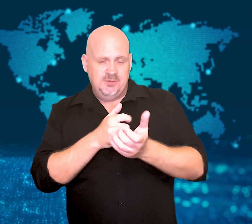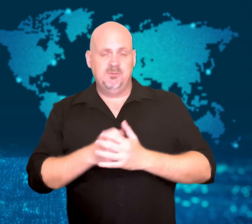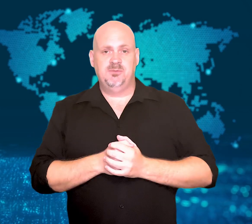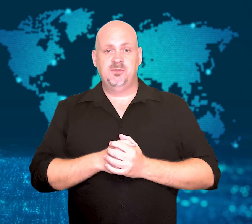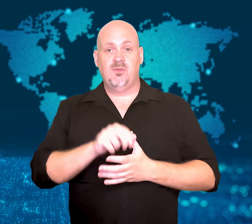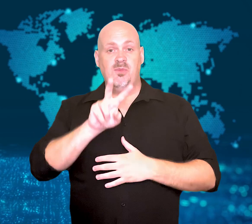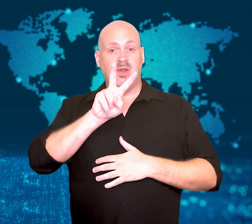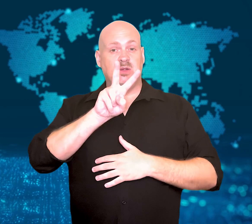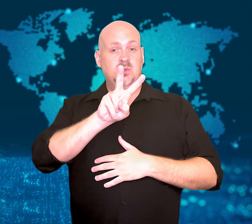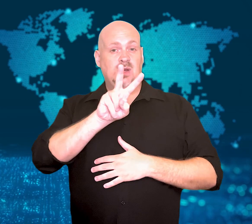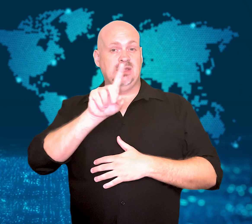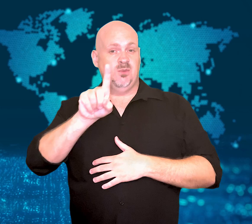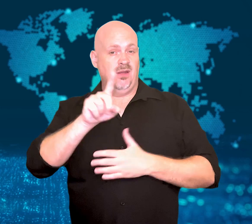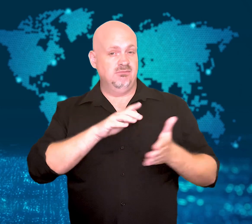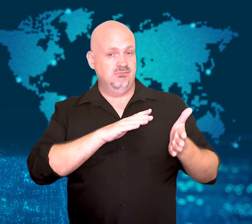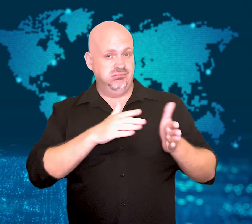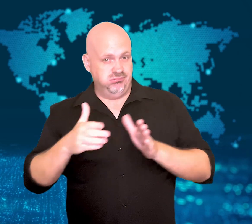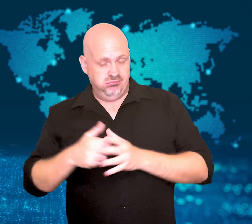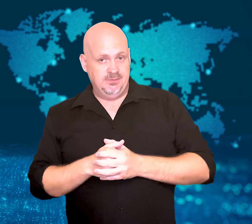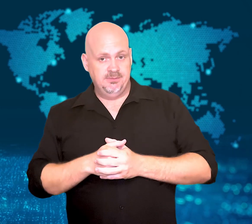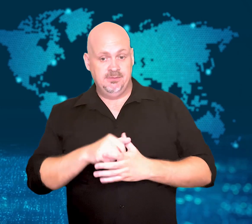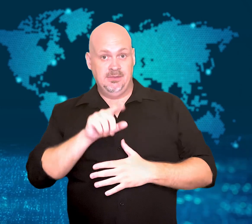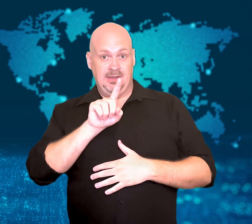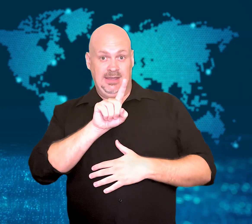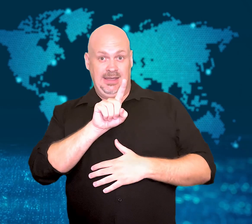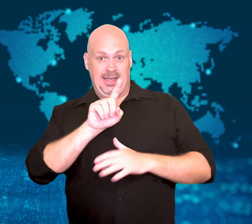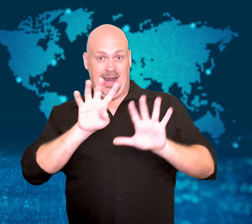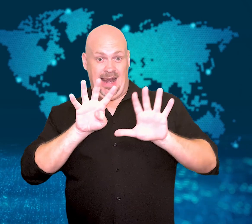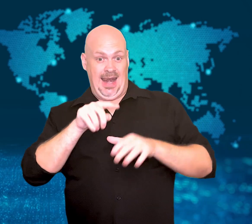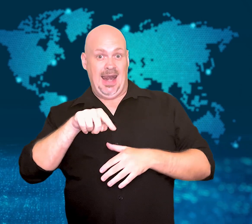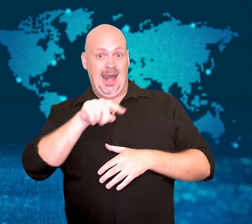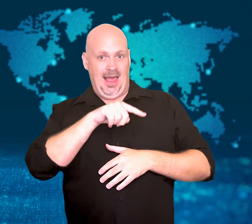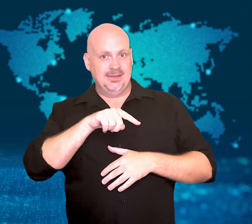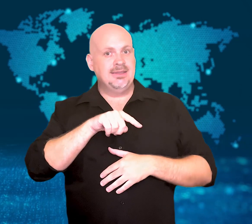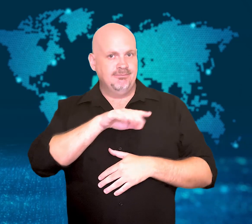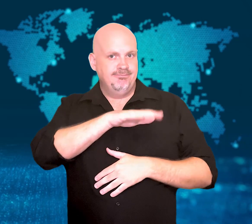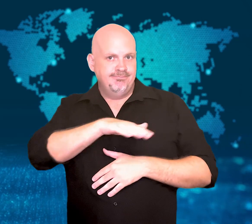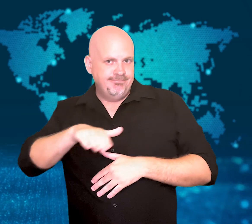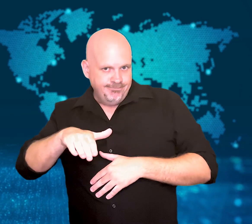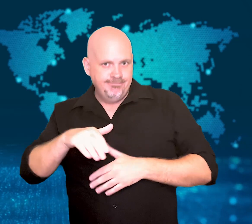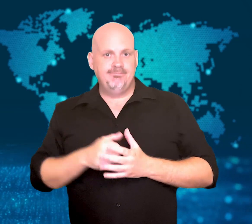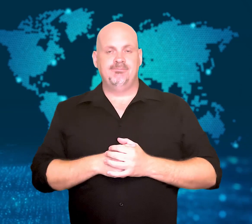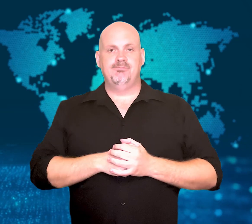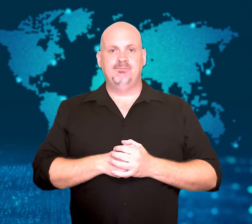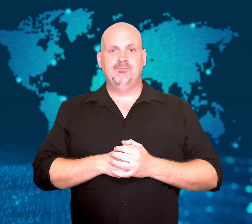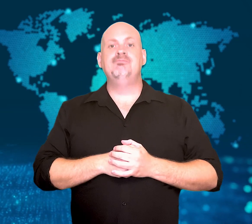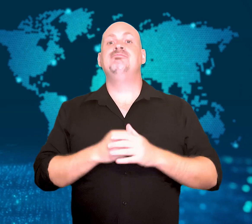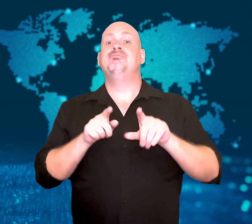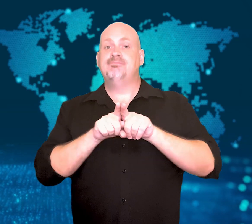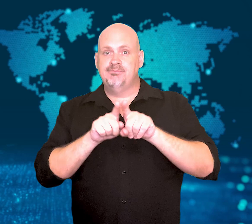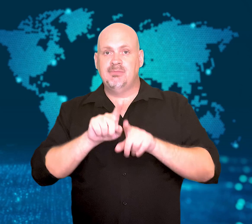An additional 17 people were injured and treated at hospitals.